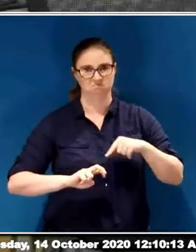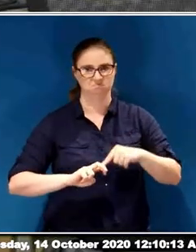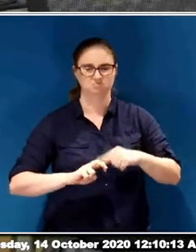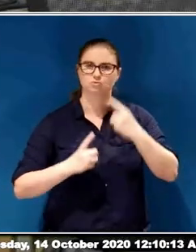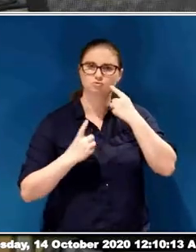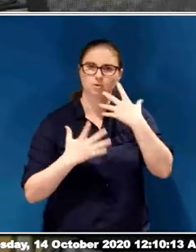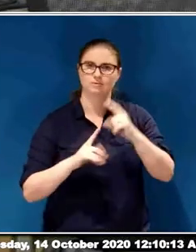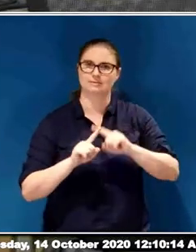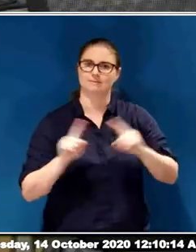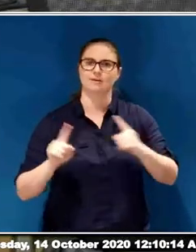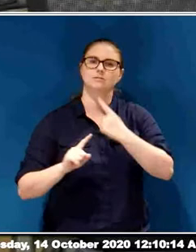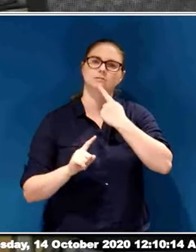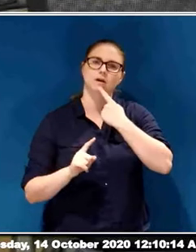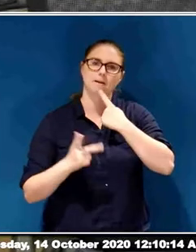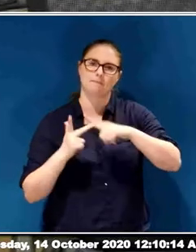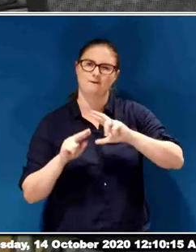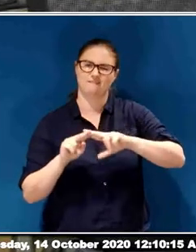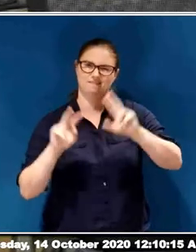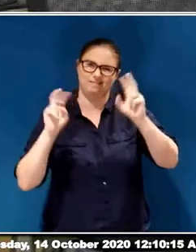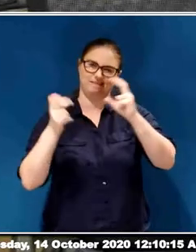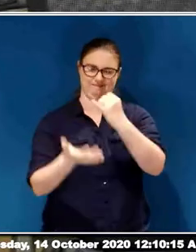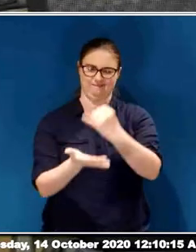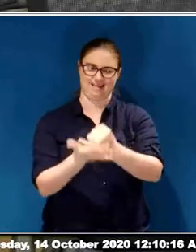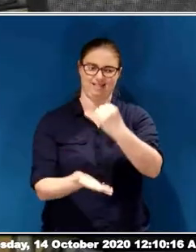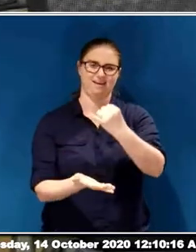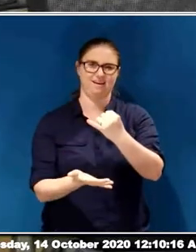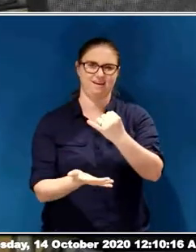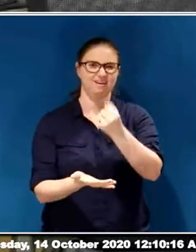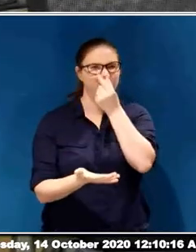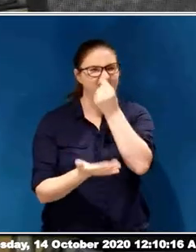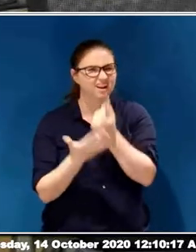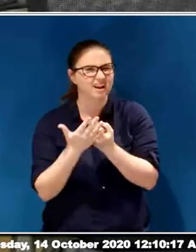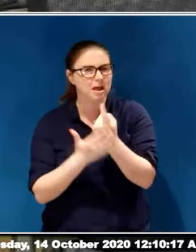What do these failures indicate to you?